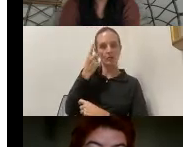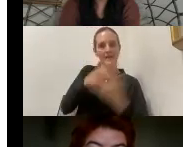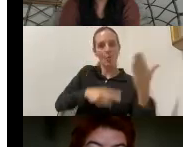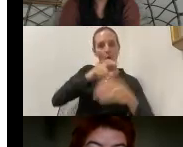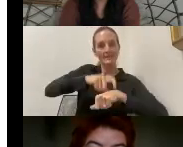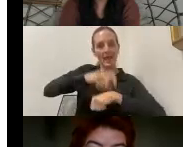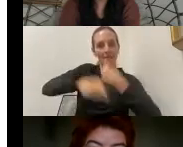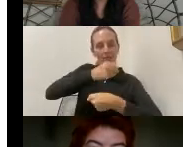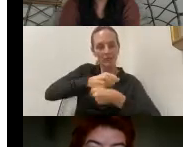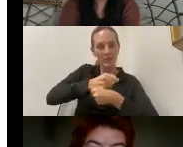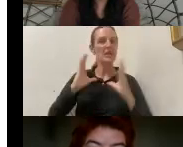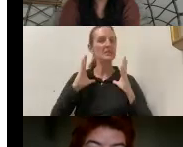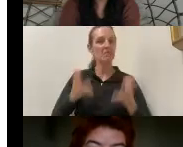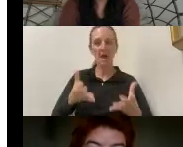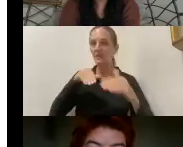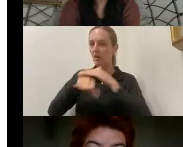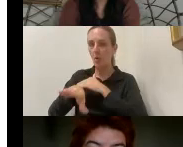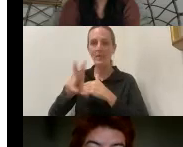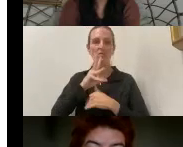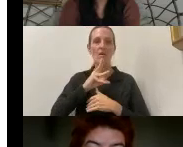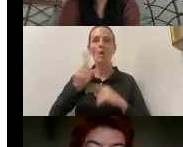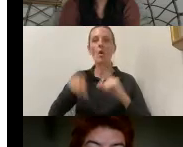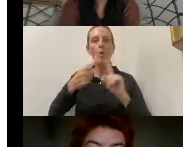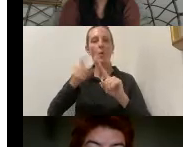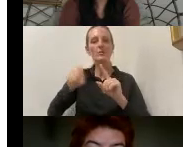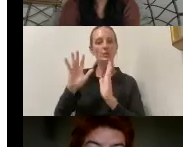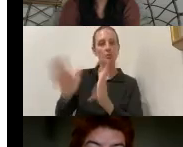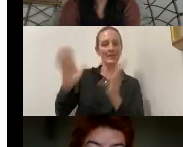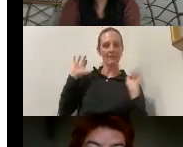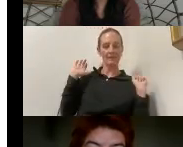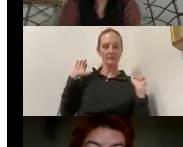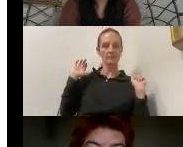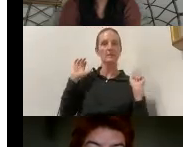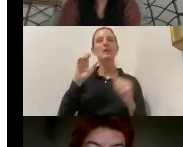to go in the water when you should leave it alone and all that good stuff.